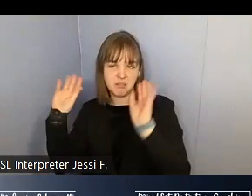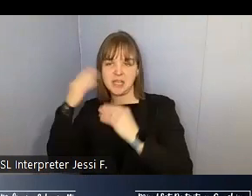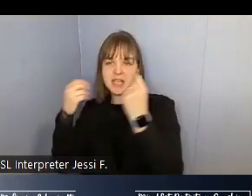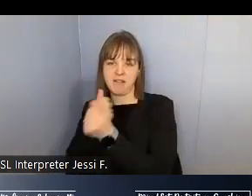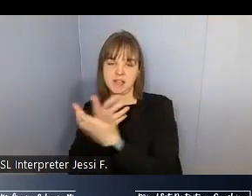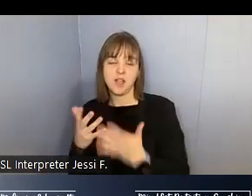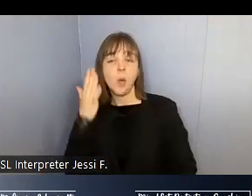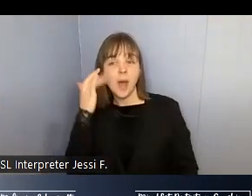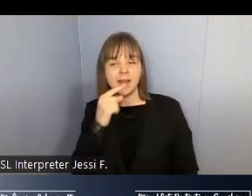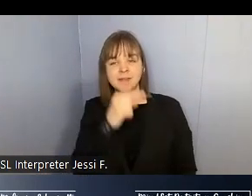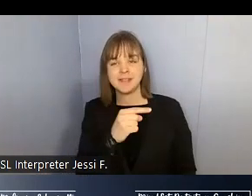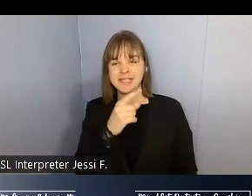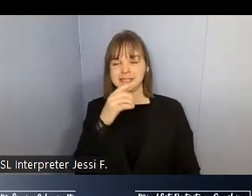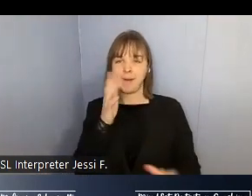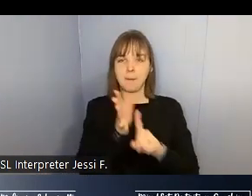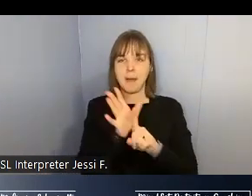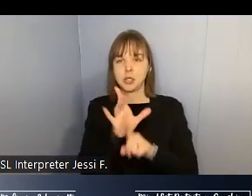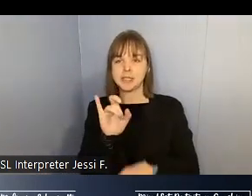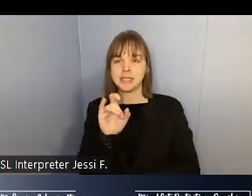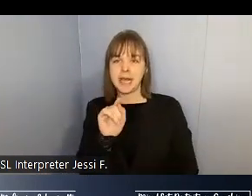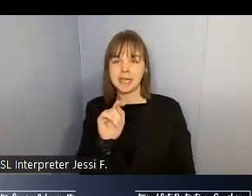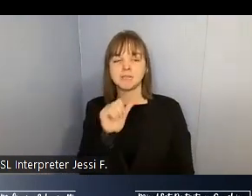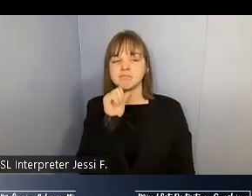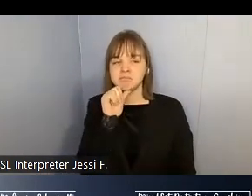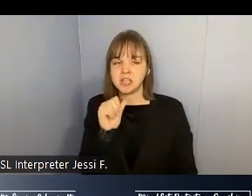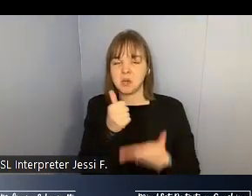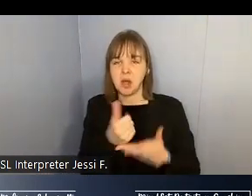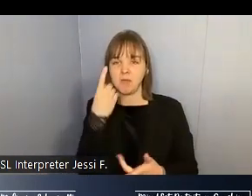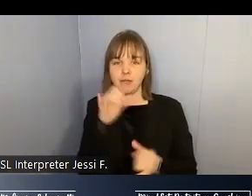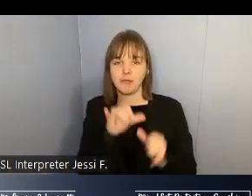ways of eating. So we know that diets don't work for sustainable change